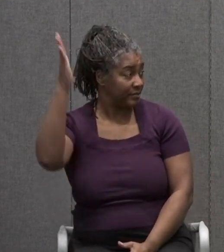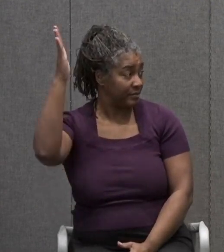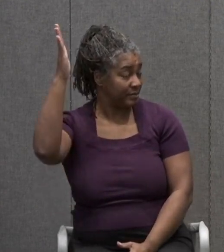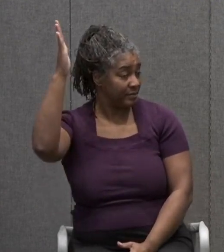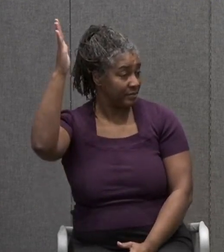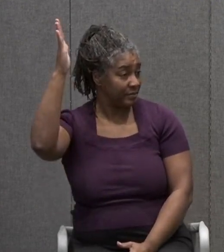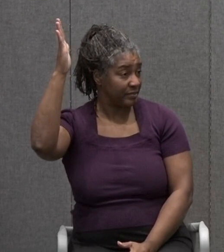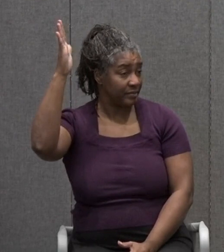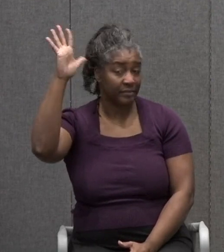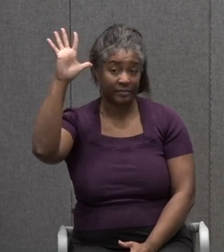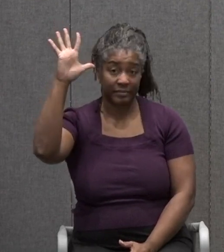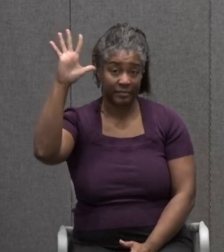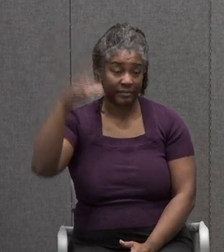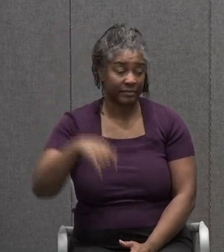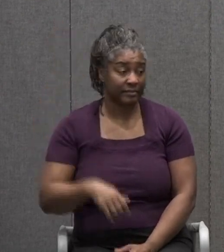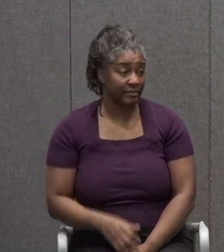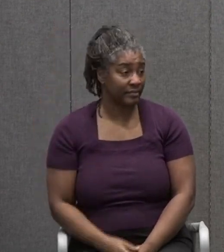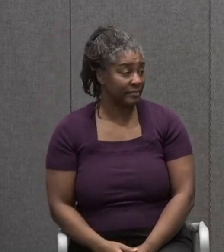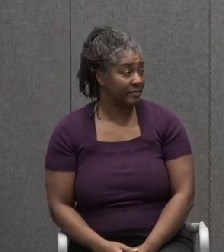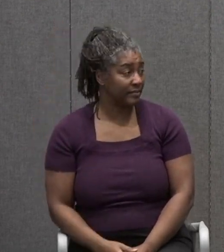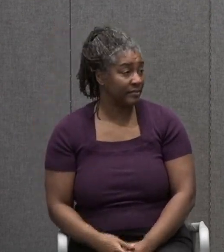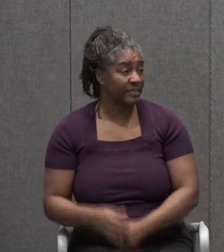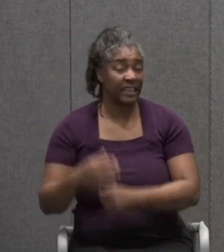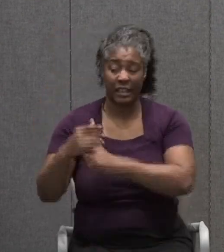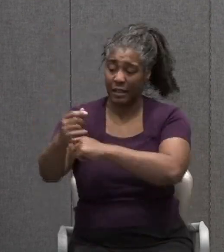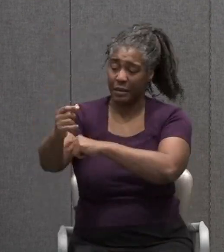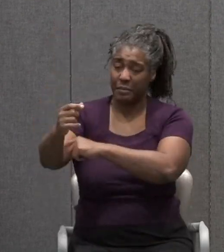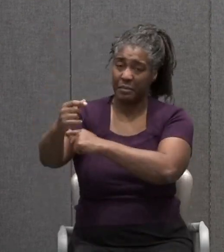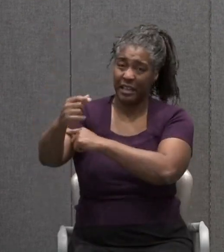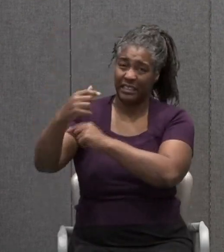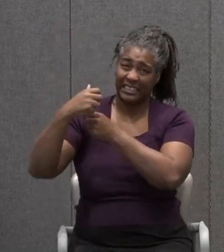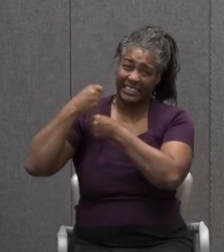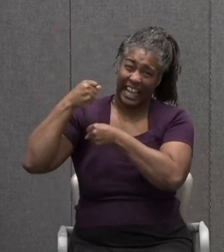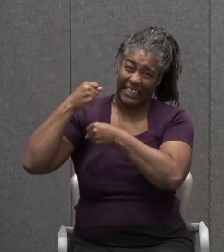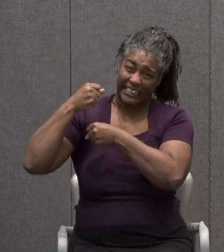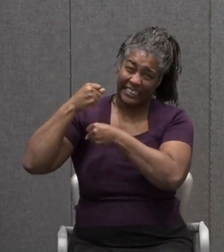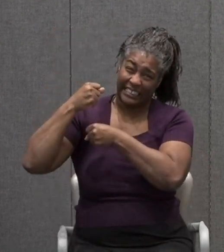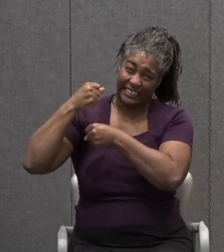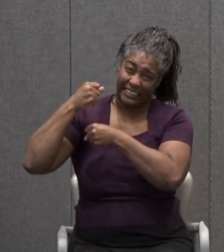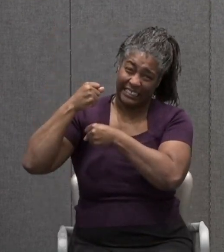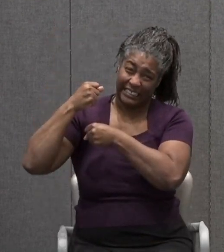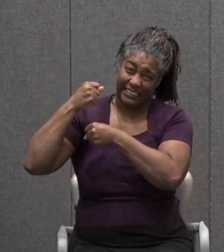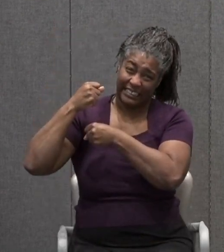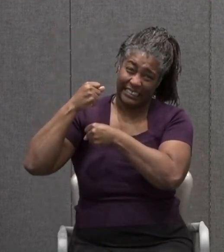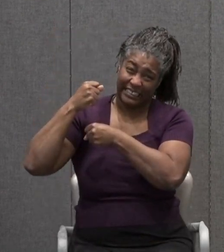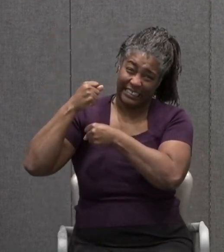and tighten our arm and then make a fist and tighten that arm really, really, really tight.